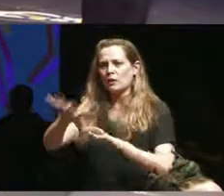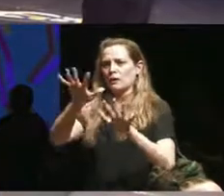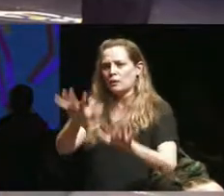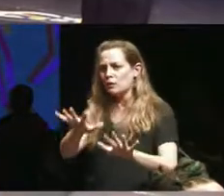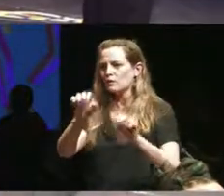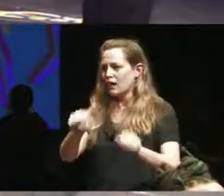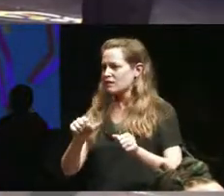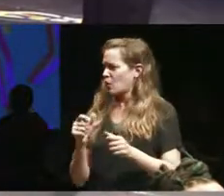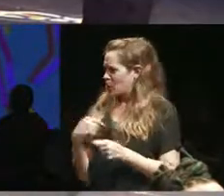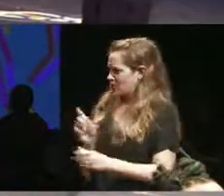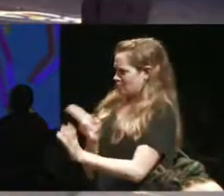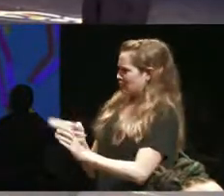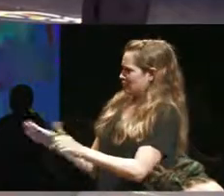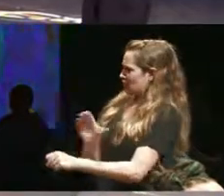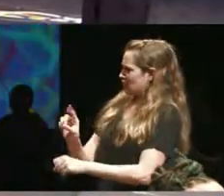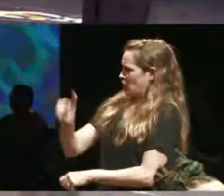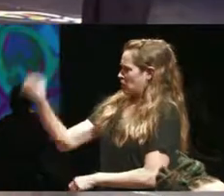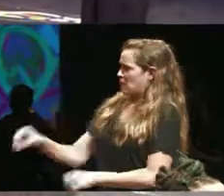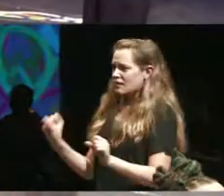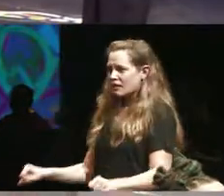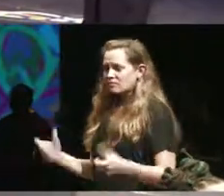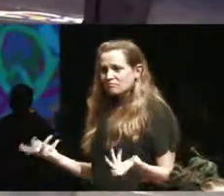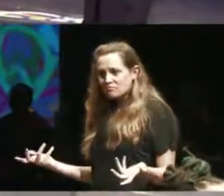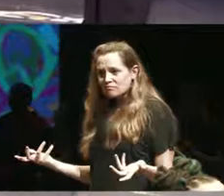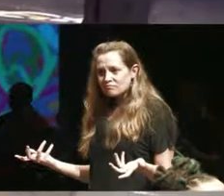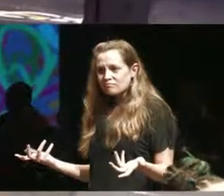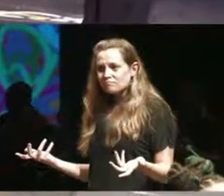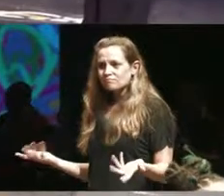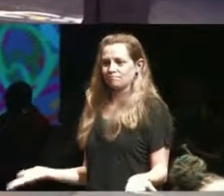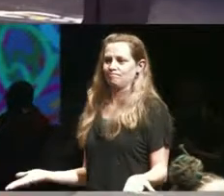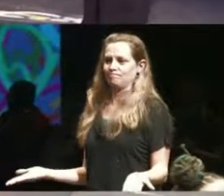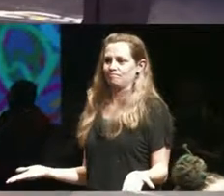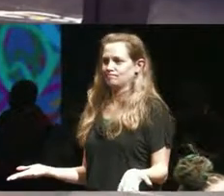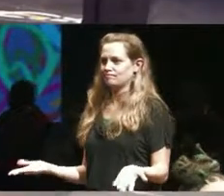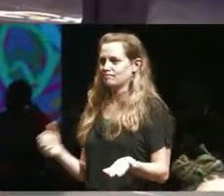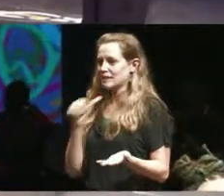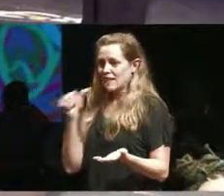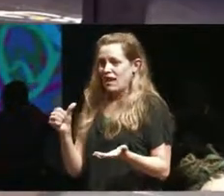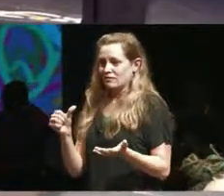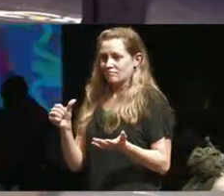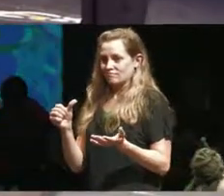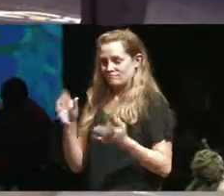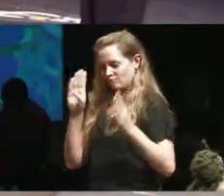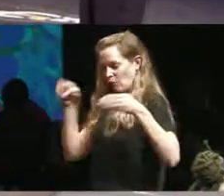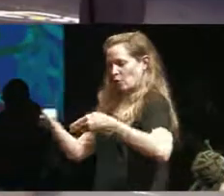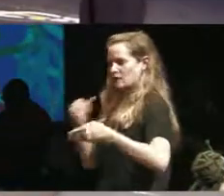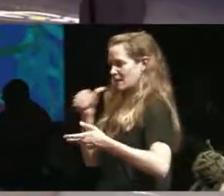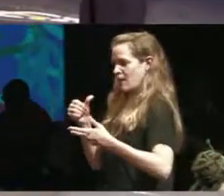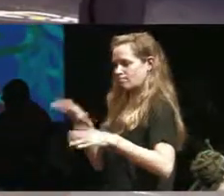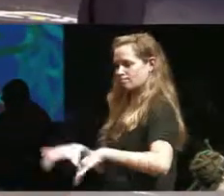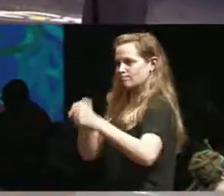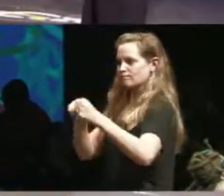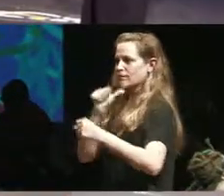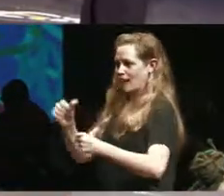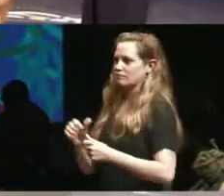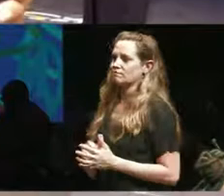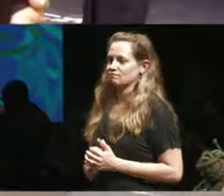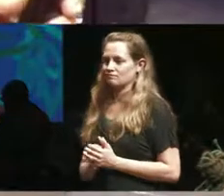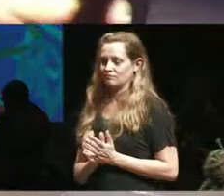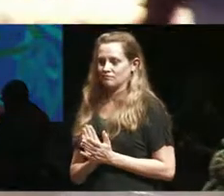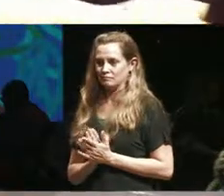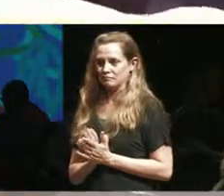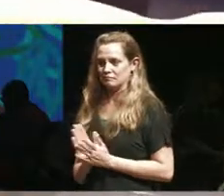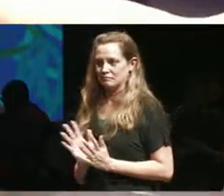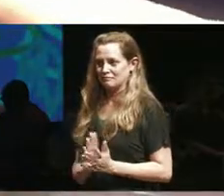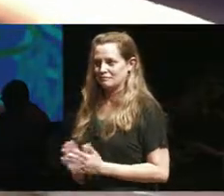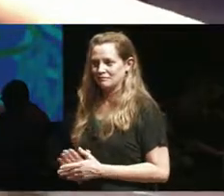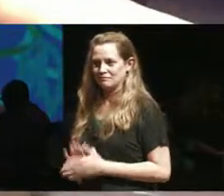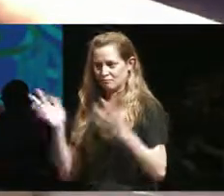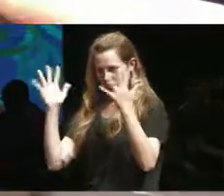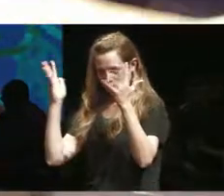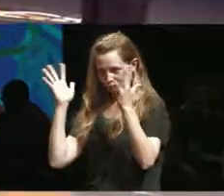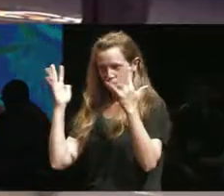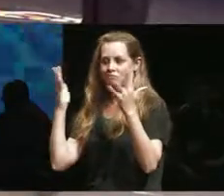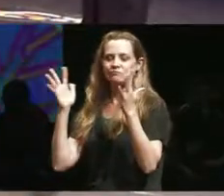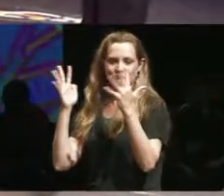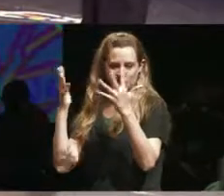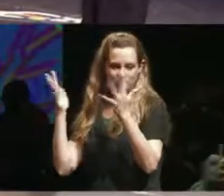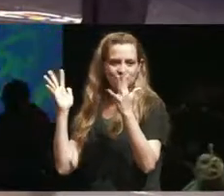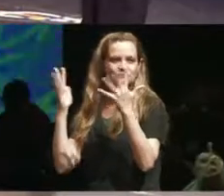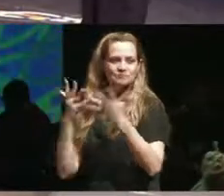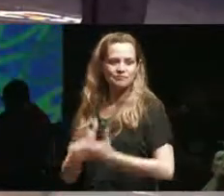have all sorts of ways it's just you know it's just not being taken up it's